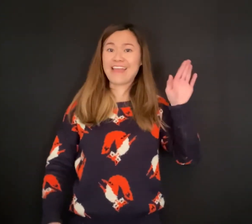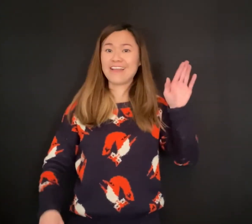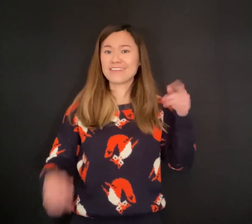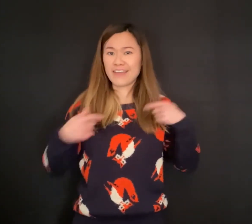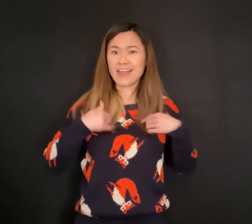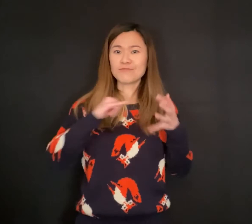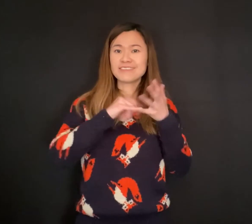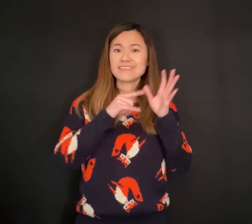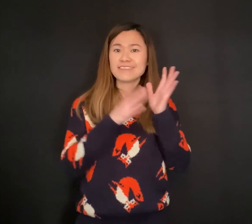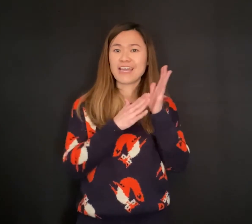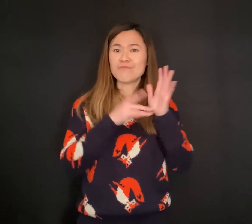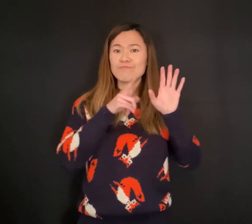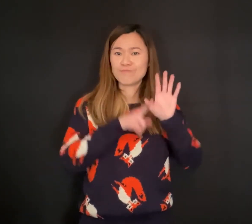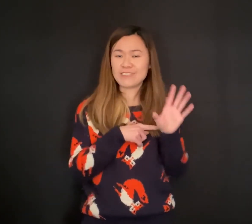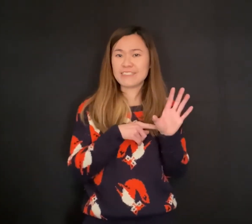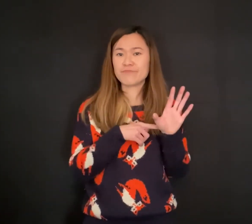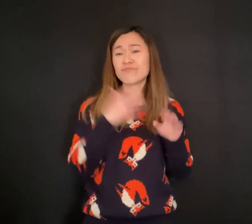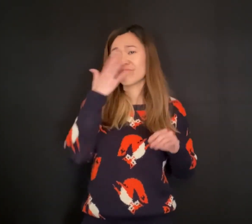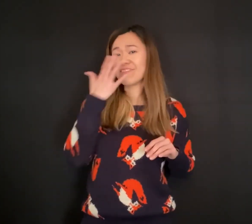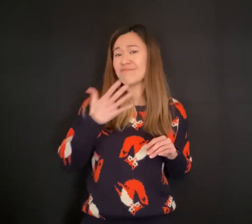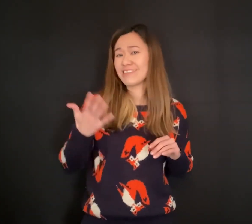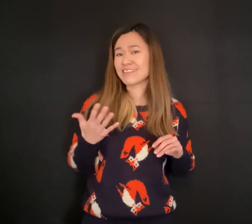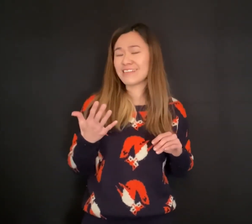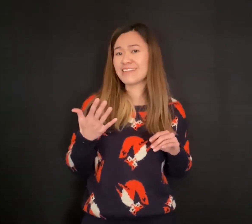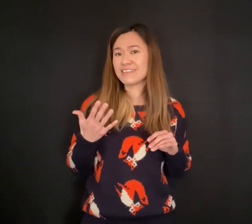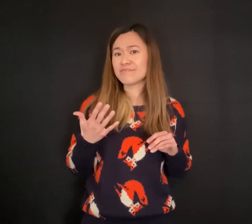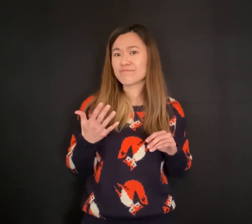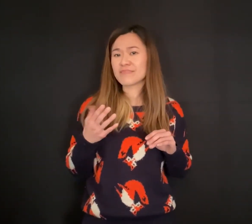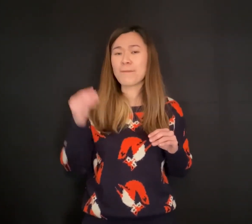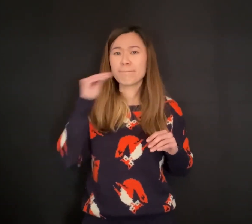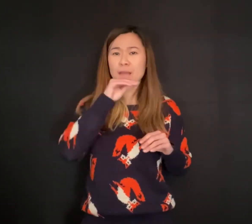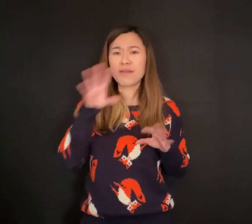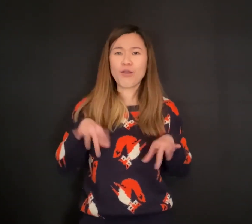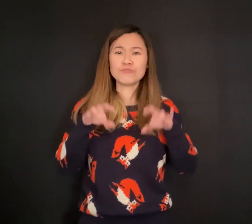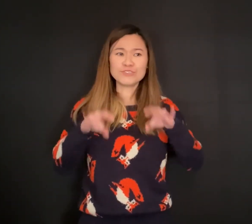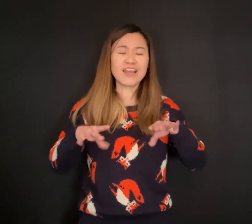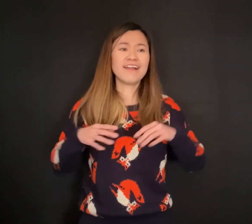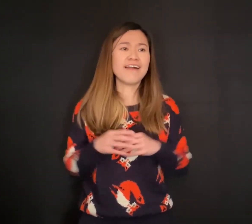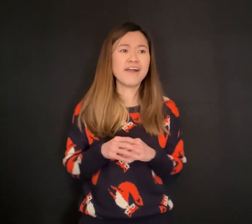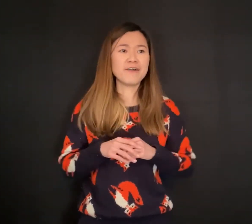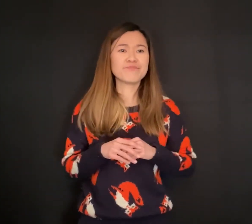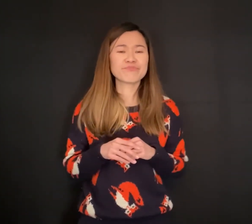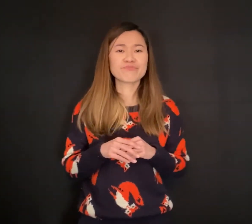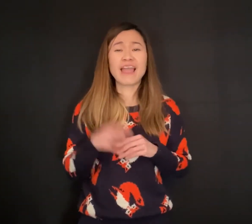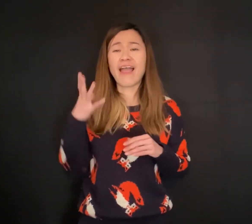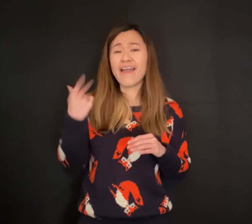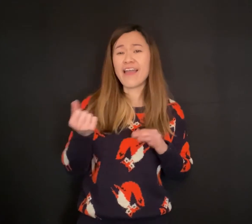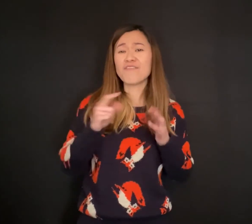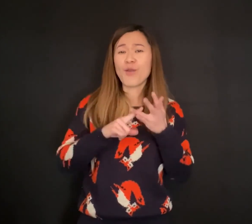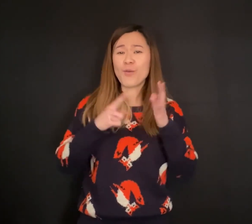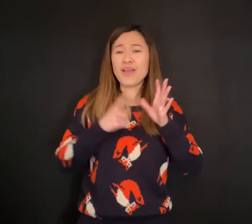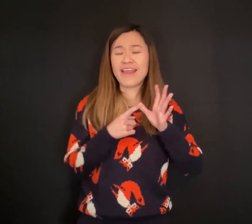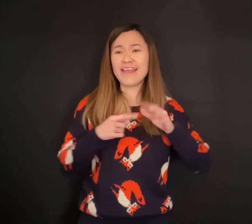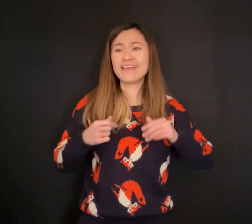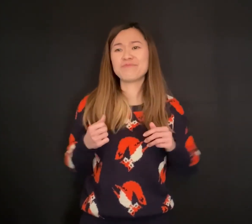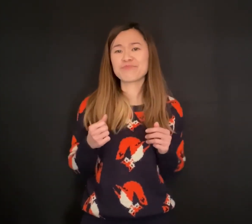Hello, I'm Sammy. I'm 15. I live in Melbourne Australia. I have albinism (OA).